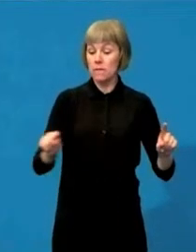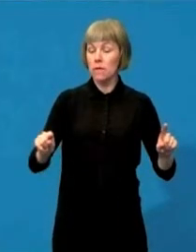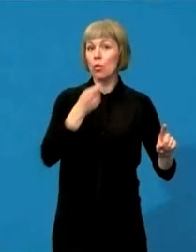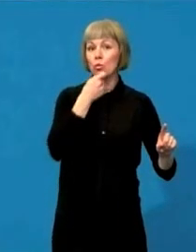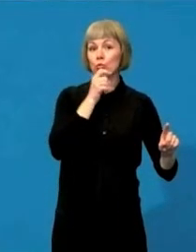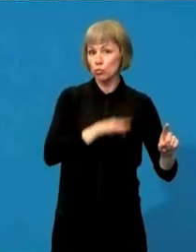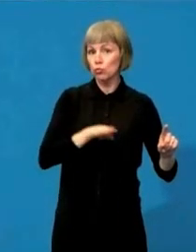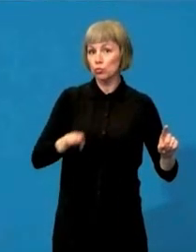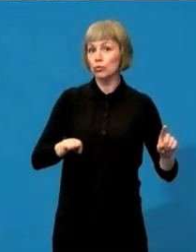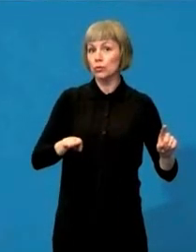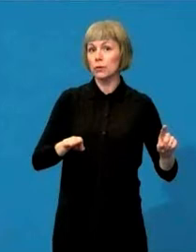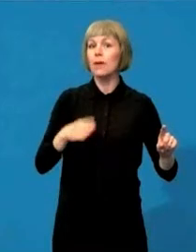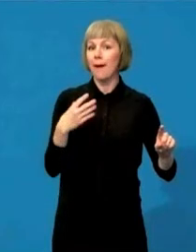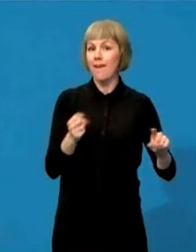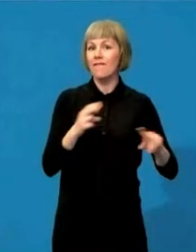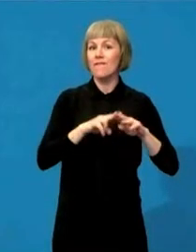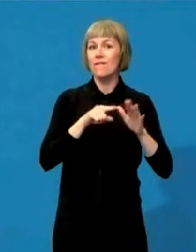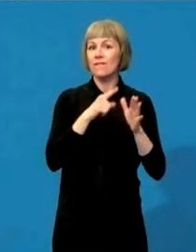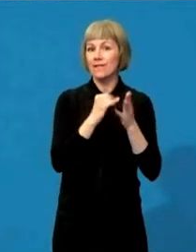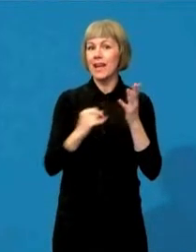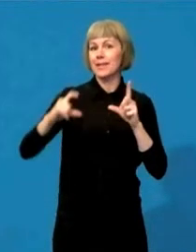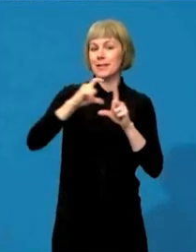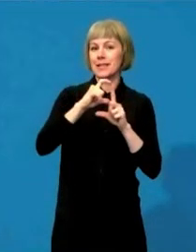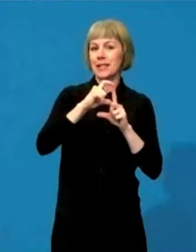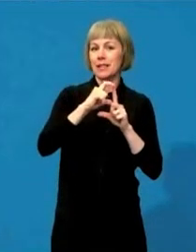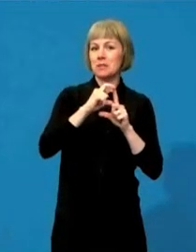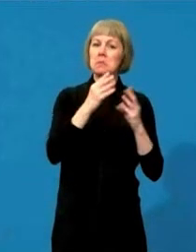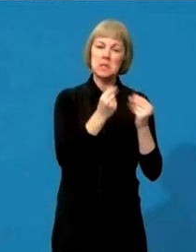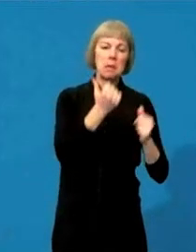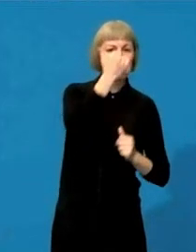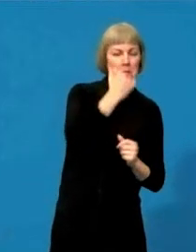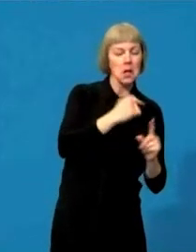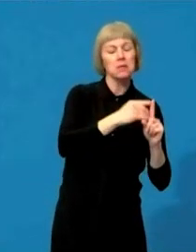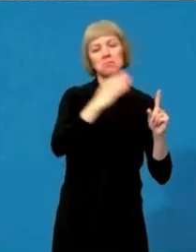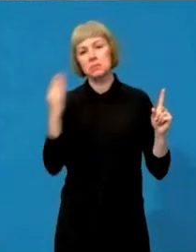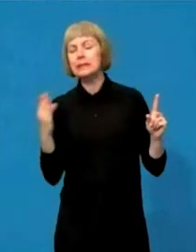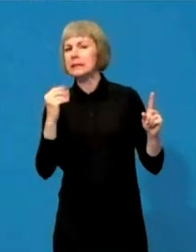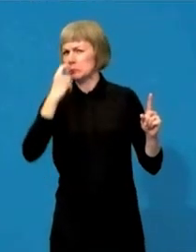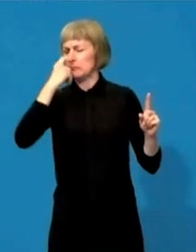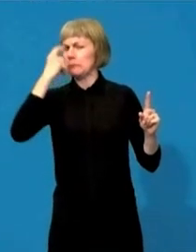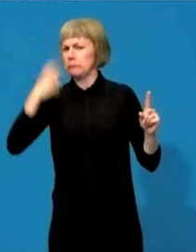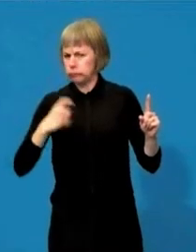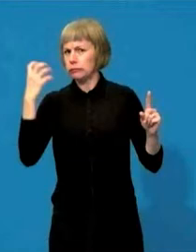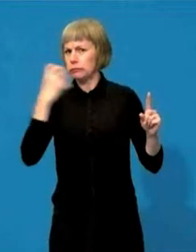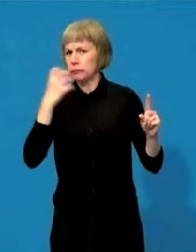children were on the spectrum out of the cohort, and I think there was about 199